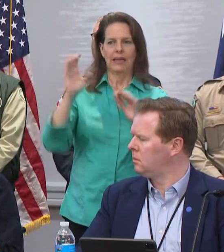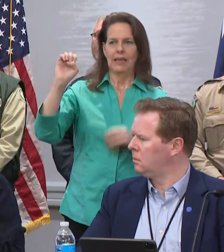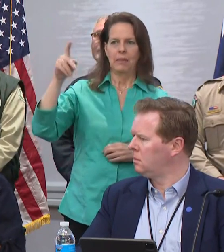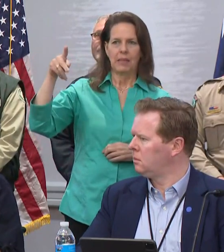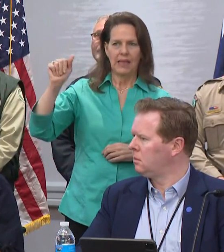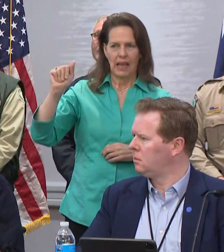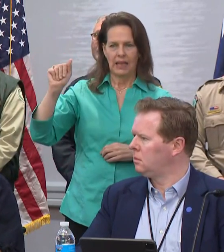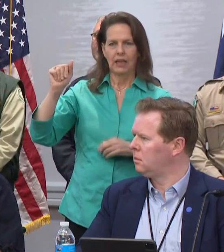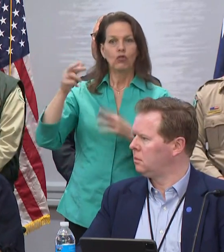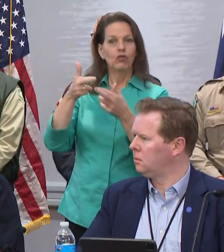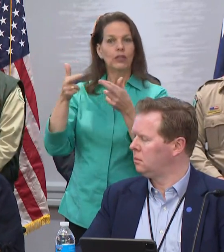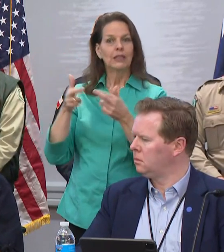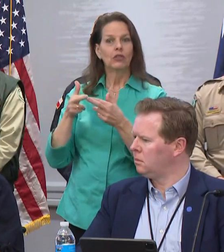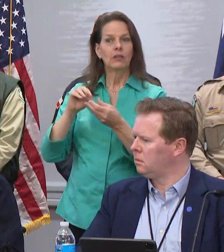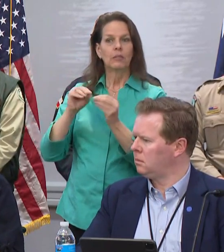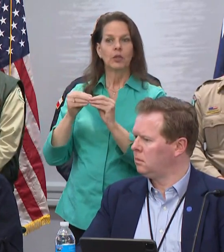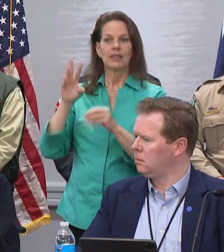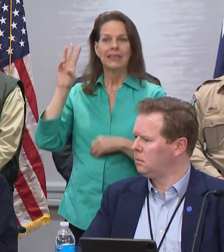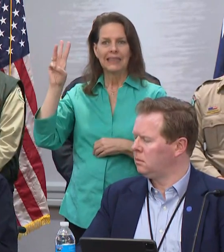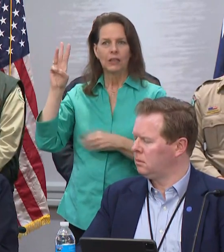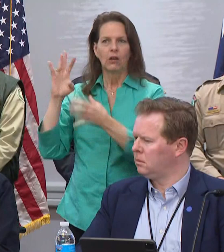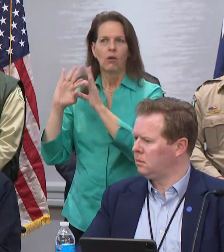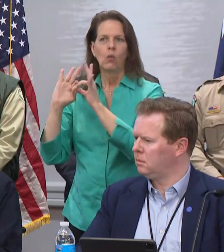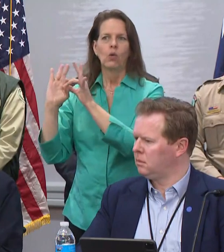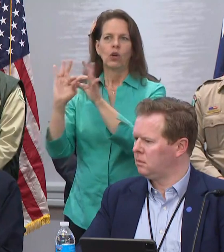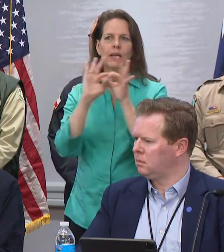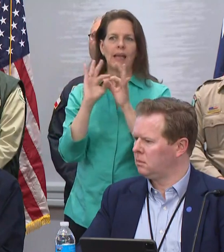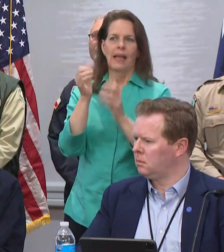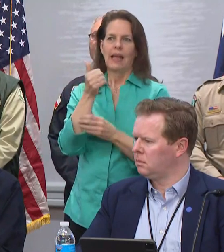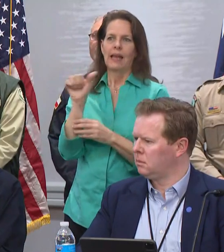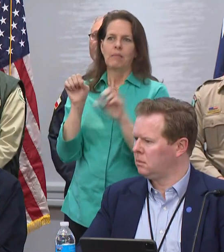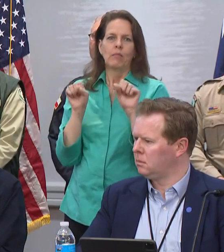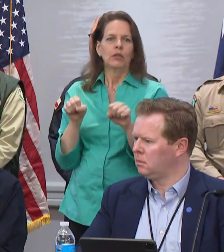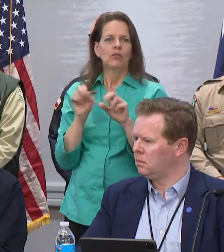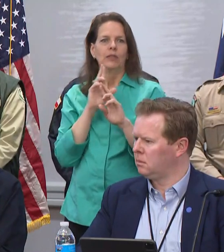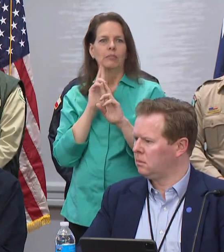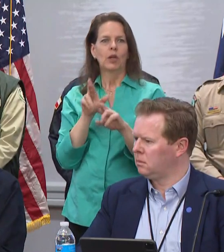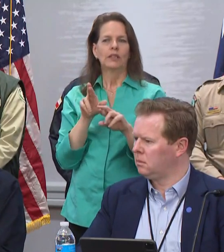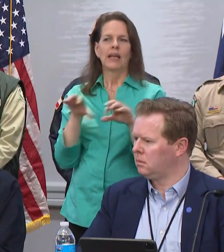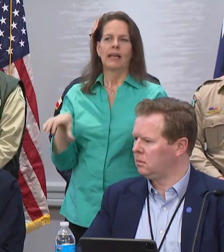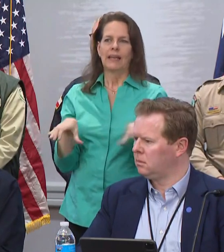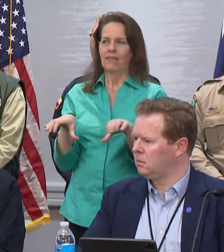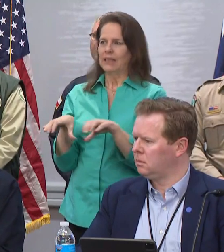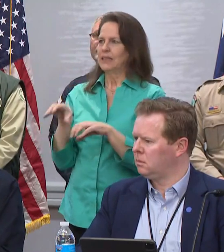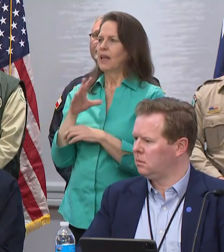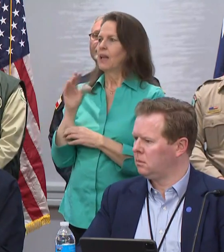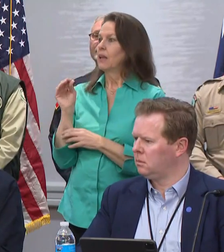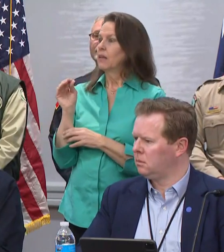to begin coordination of any possible response activities and response requests.